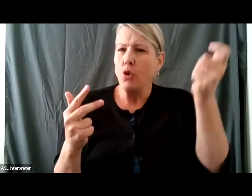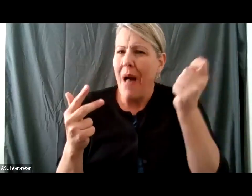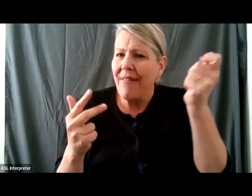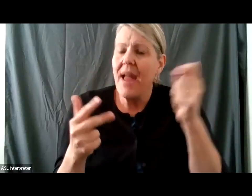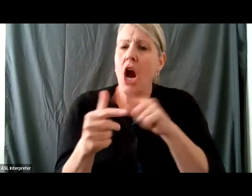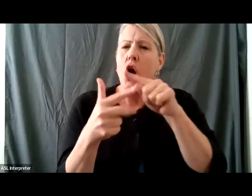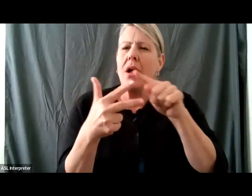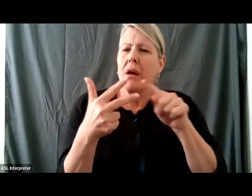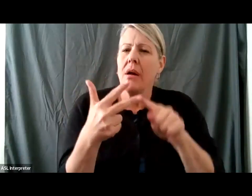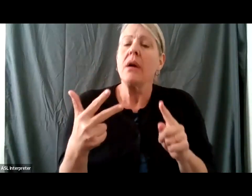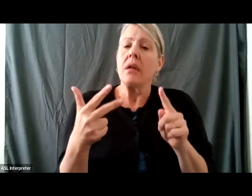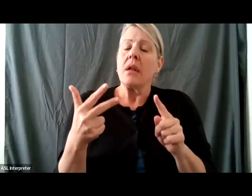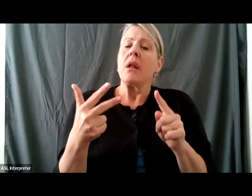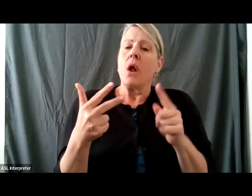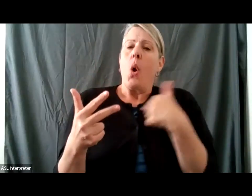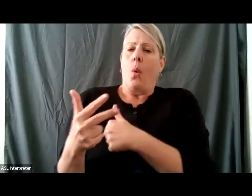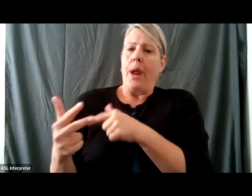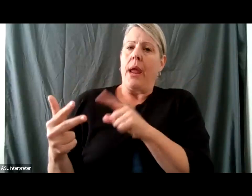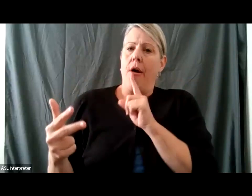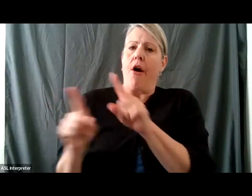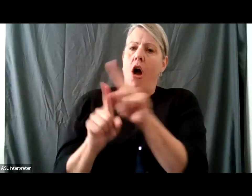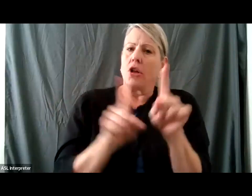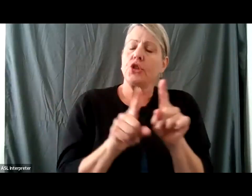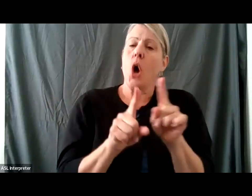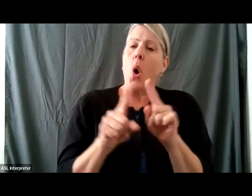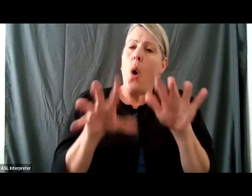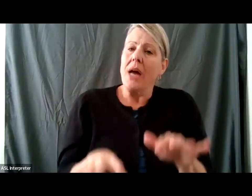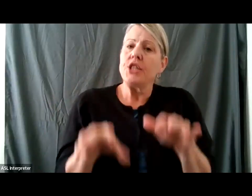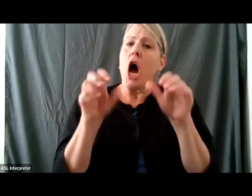first time adopting specific and enforceable standards for accessibility.